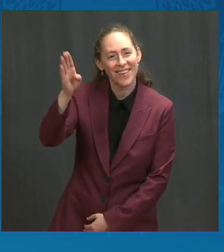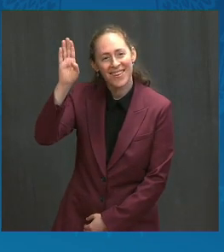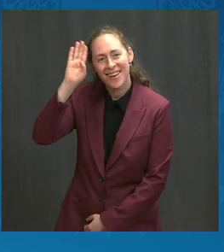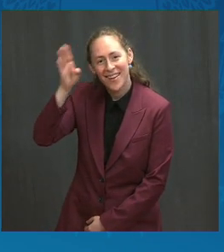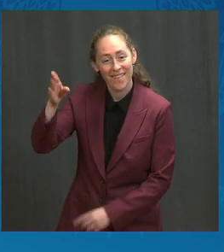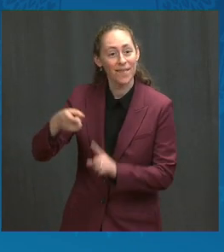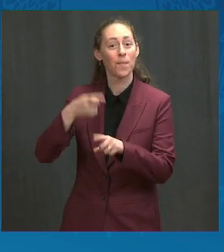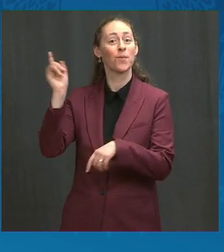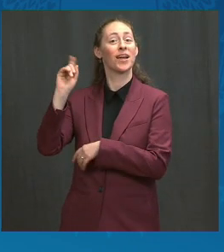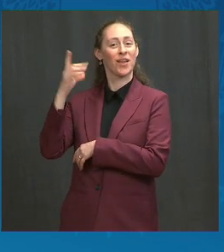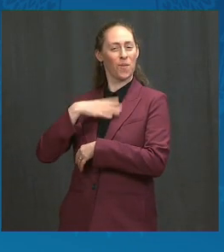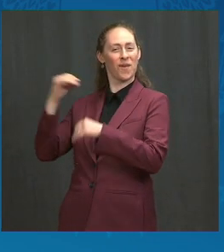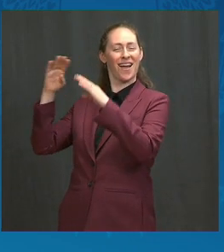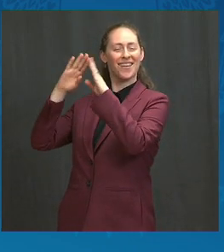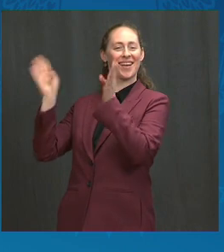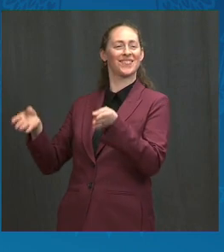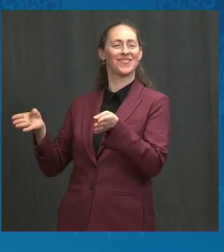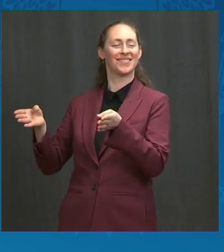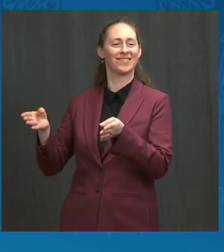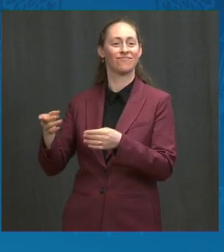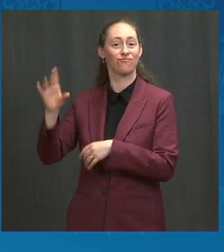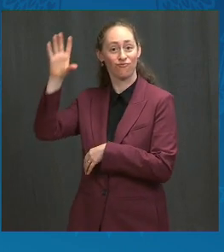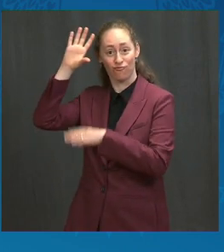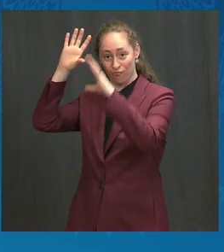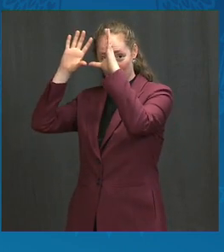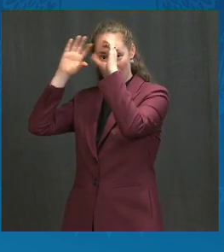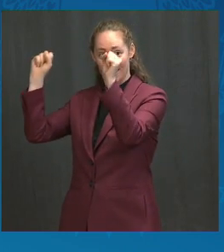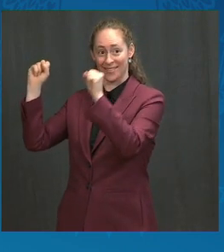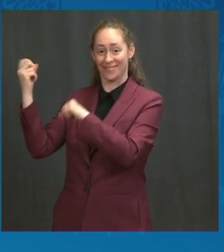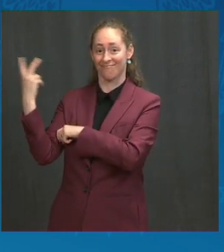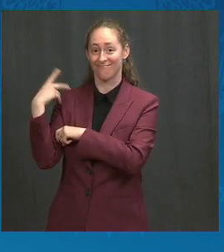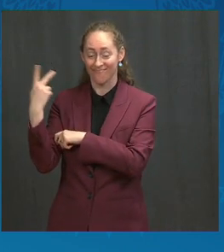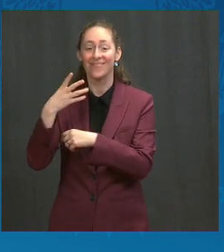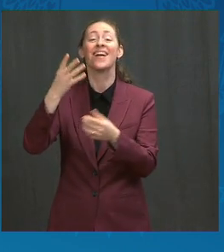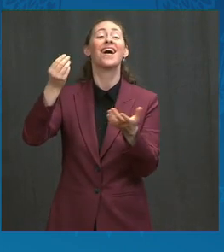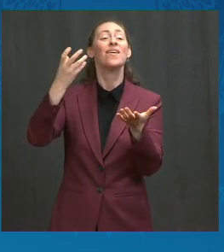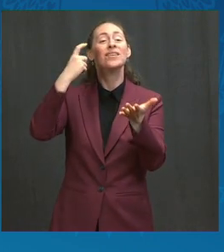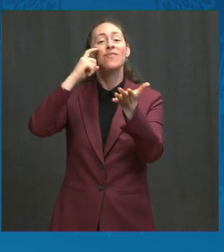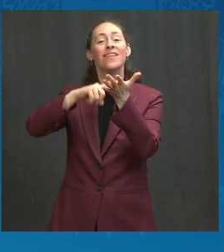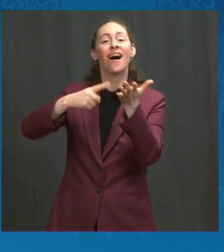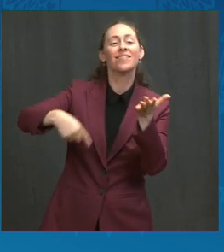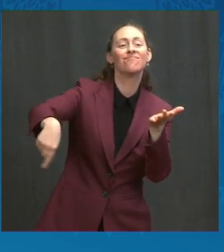President Macron, President López Obrador, Mis-